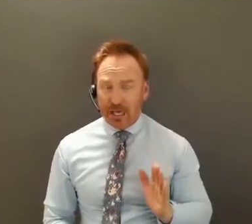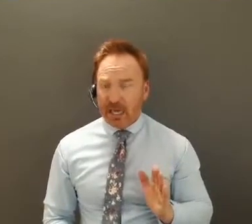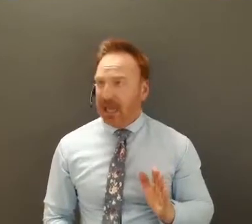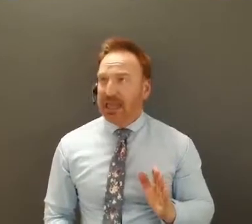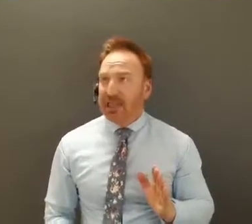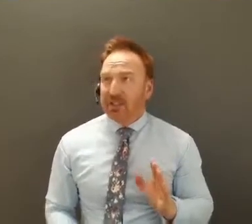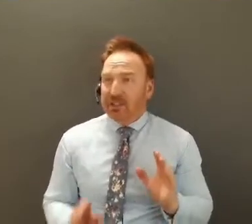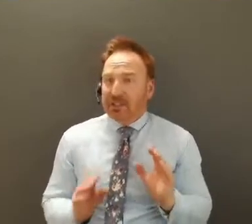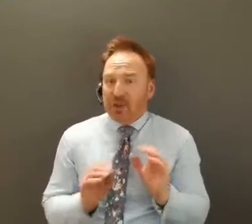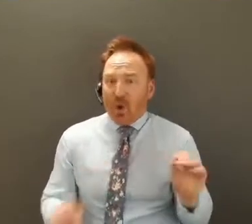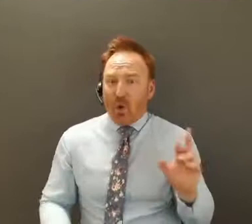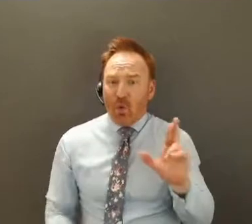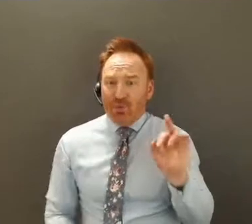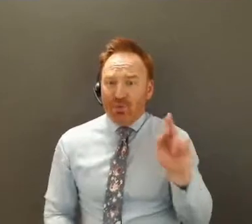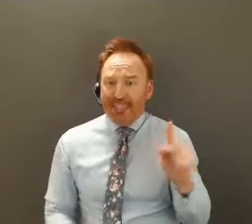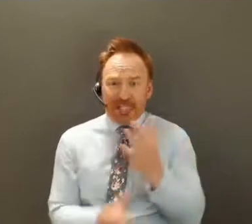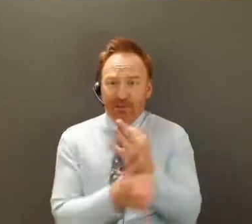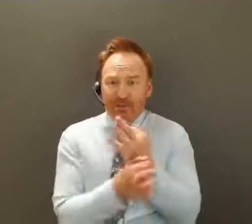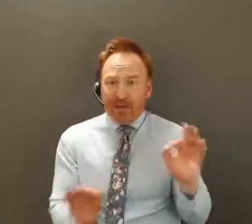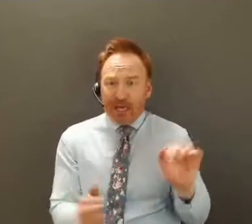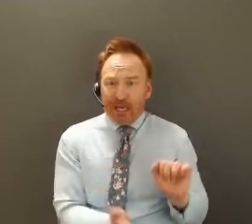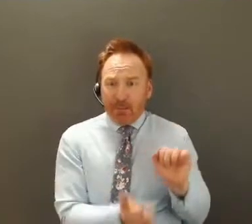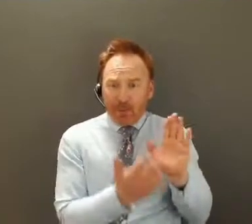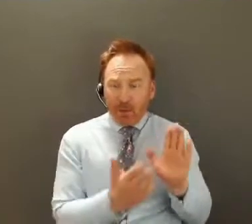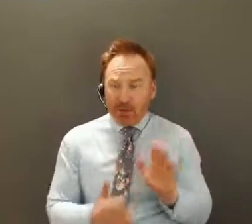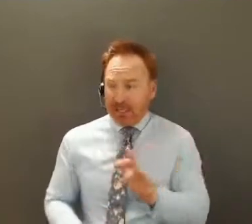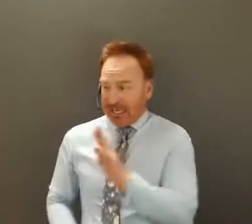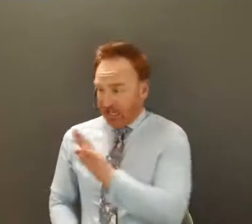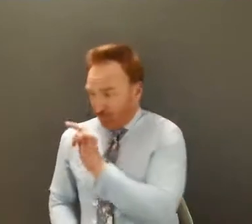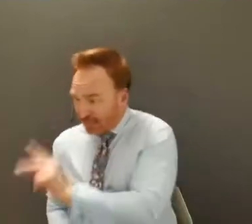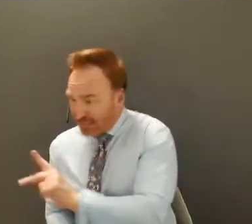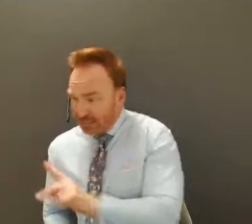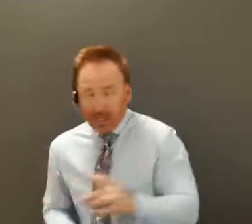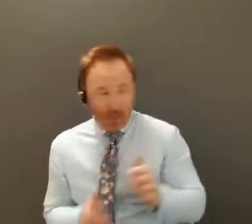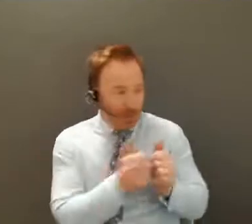scientific perspective. To be get everything right, we